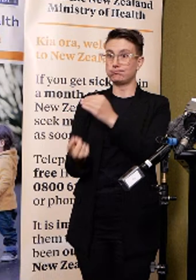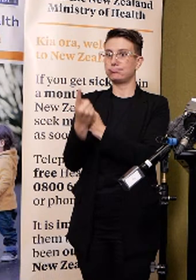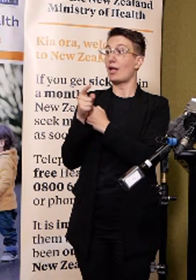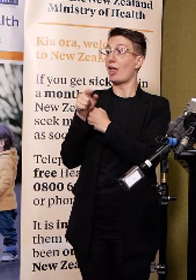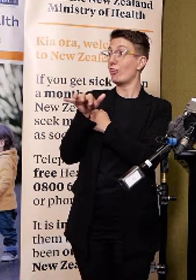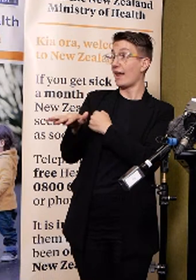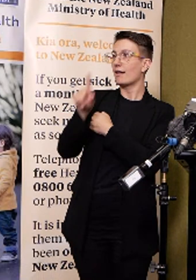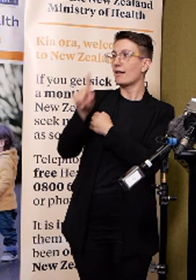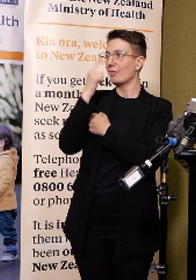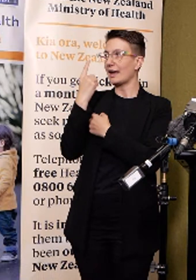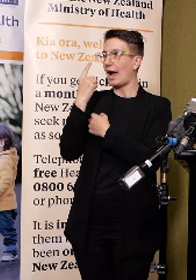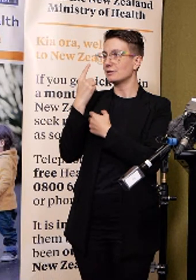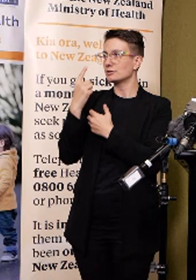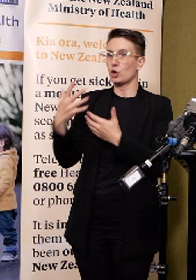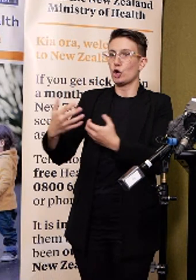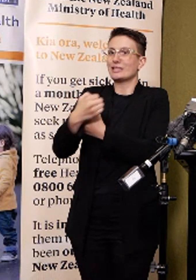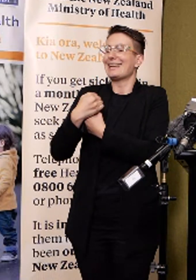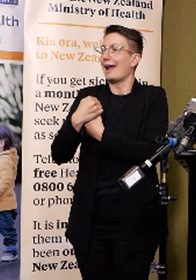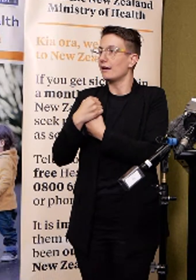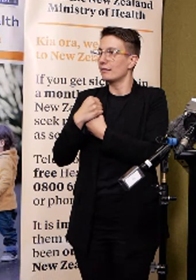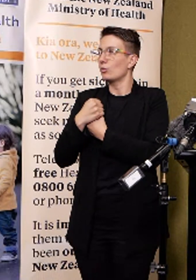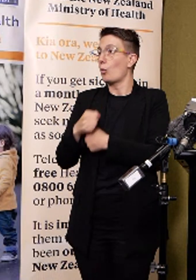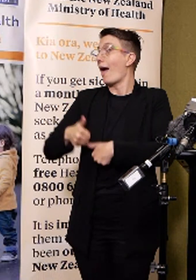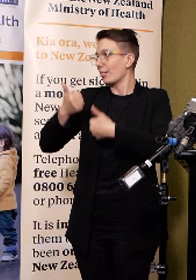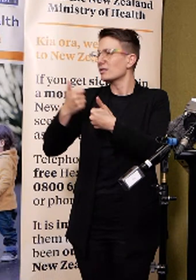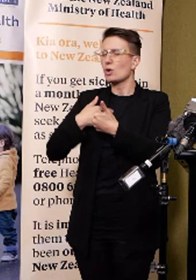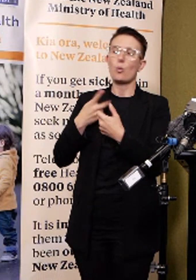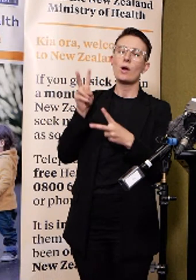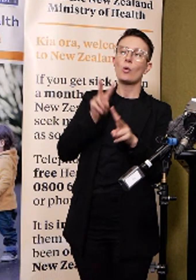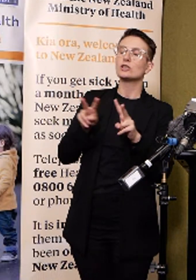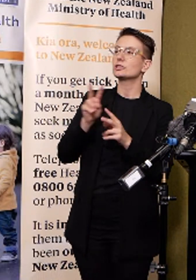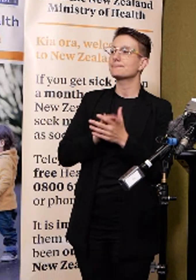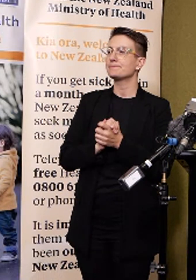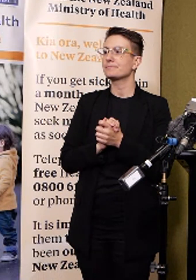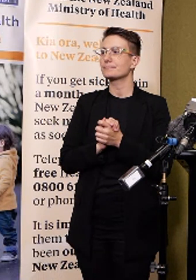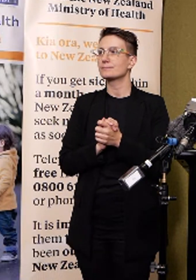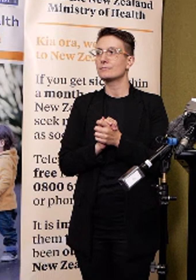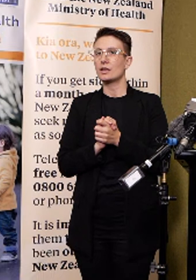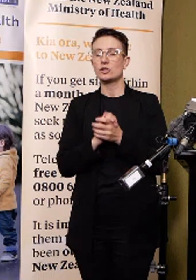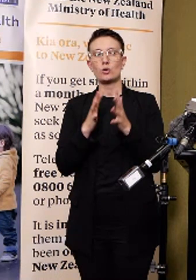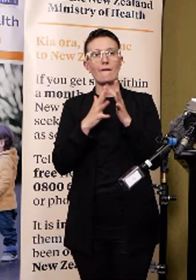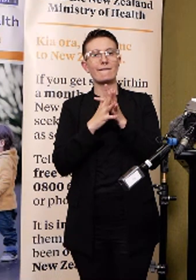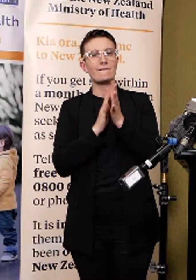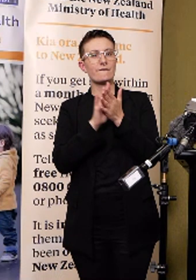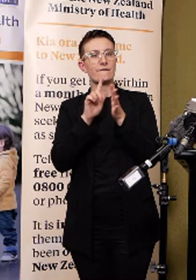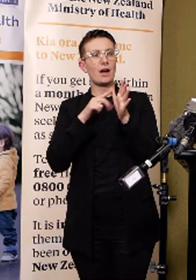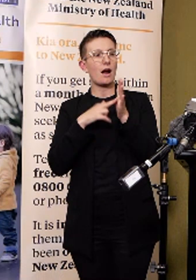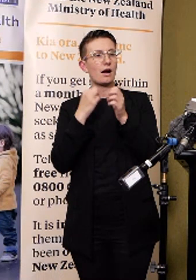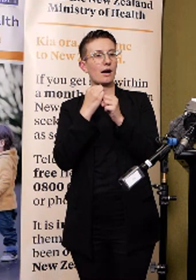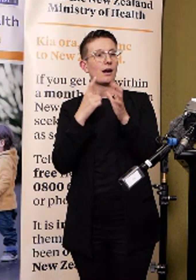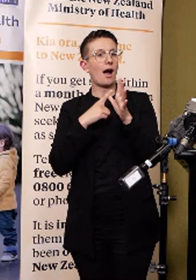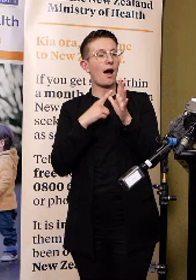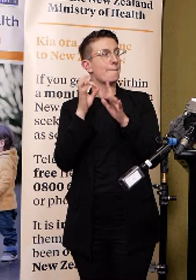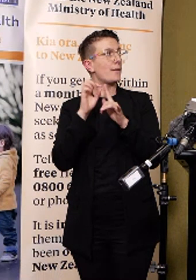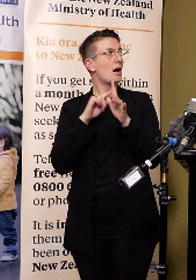We're watching them all quite closely. Are you going to like longterm isolation zones ?